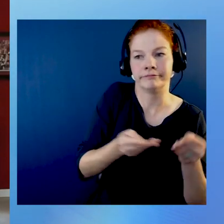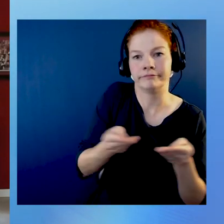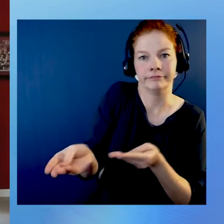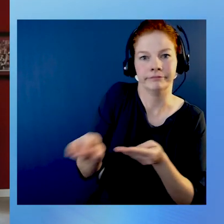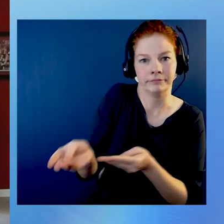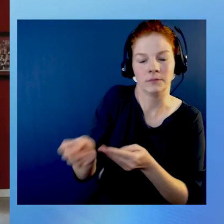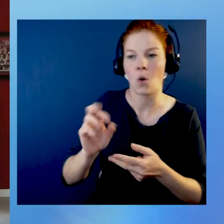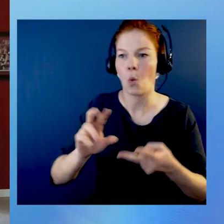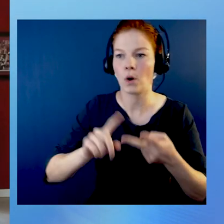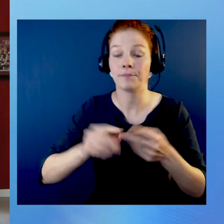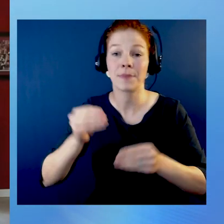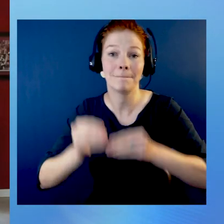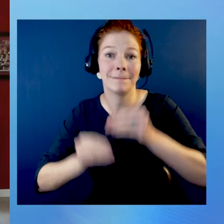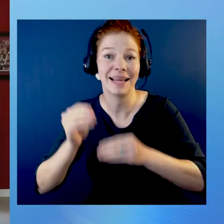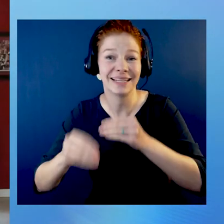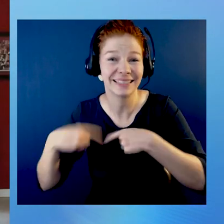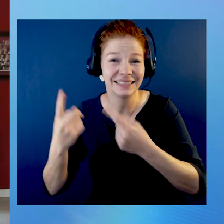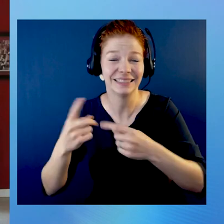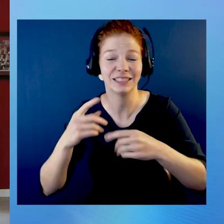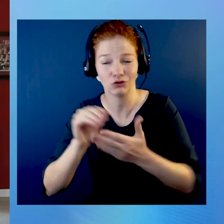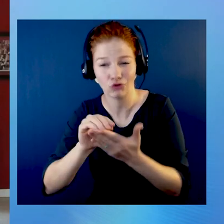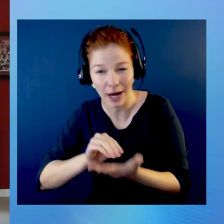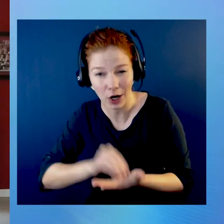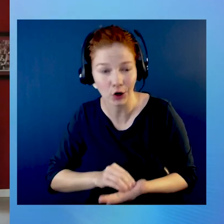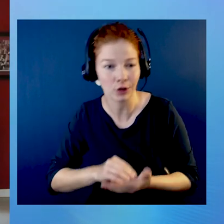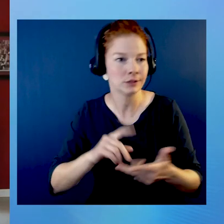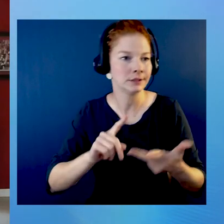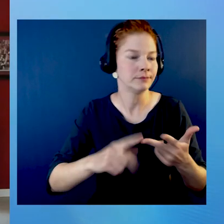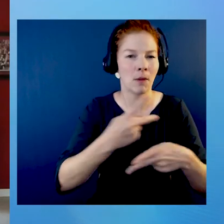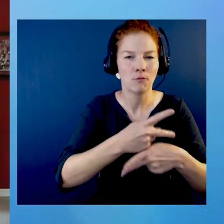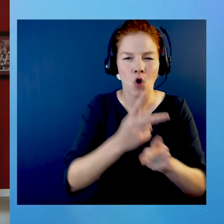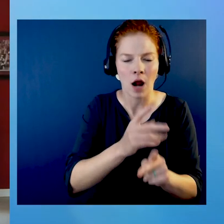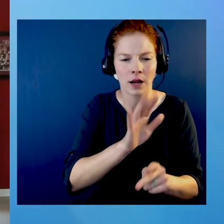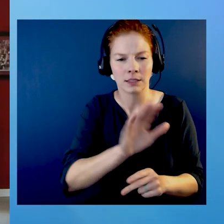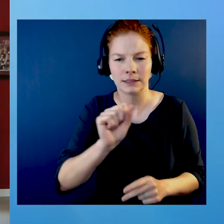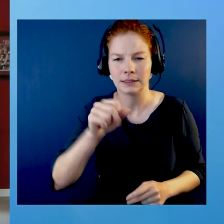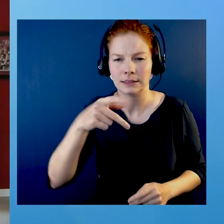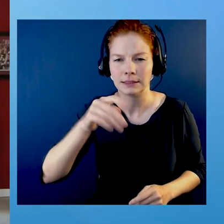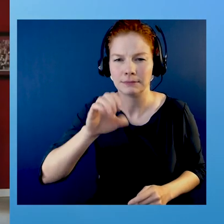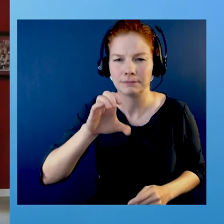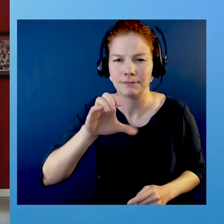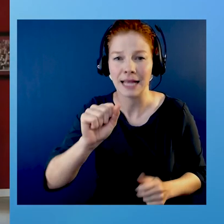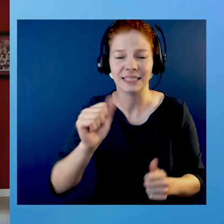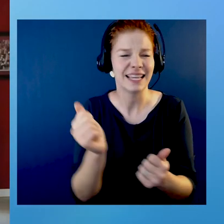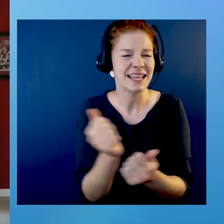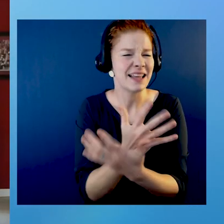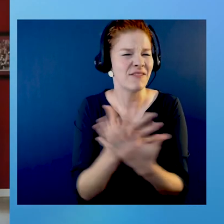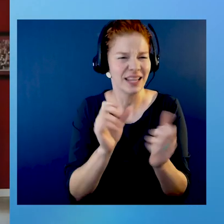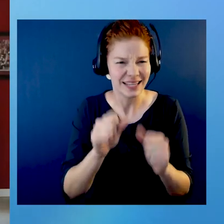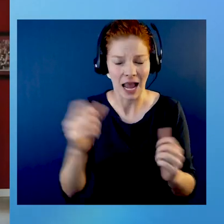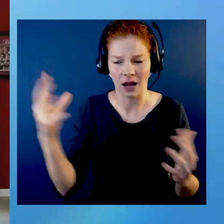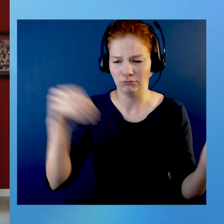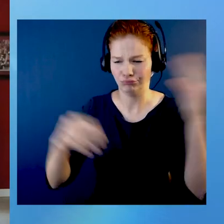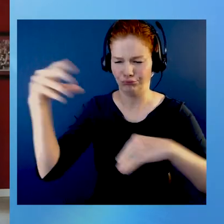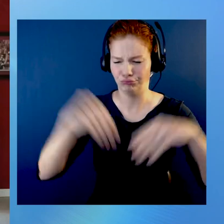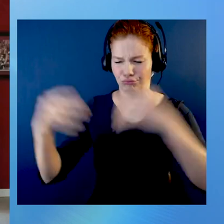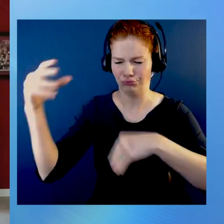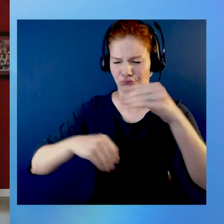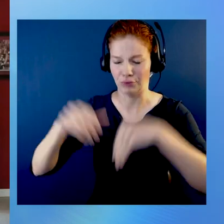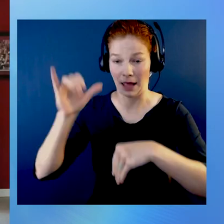maintenance records or product specifications, all viewable and projected into this virtual and